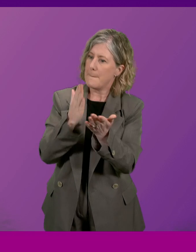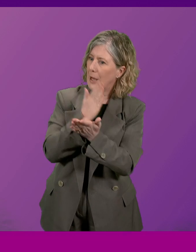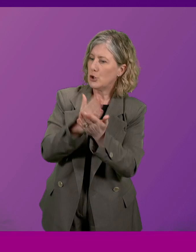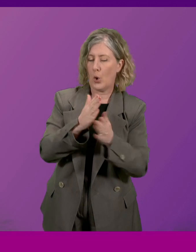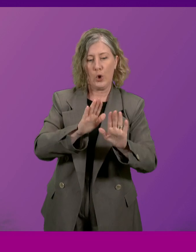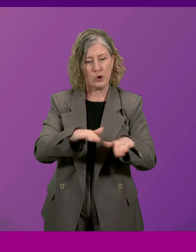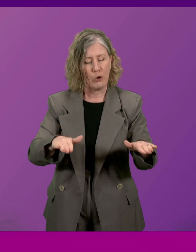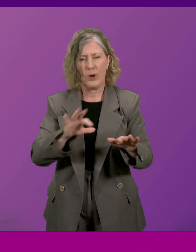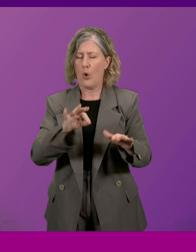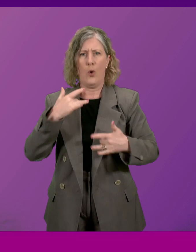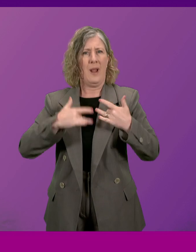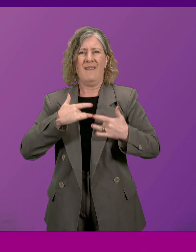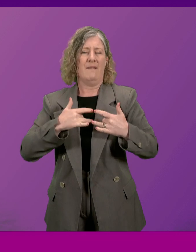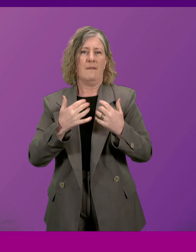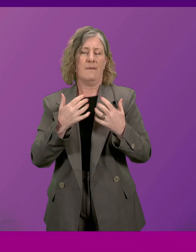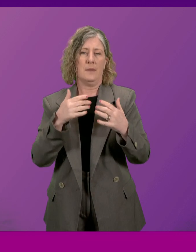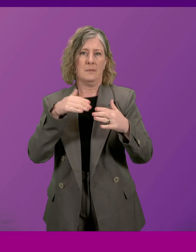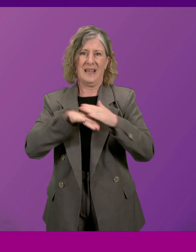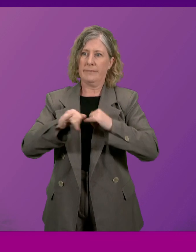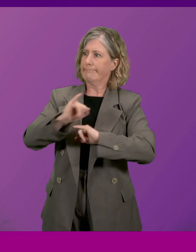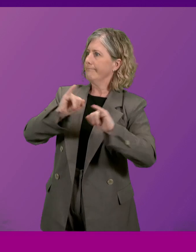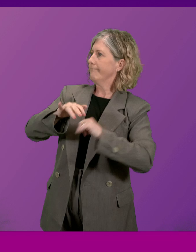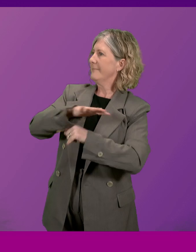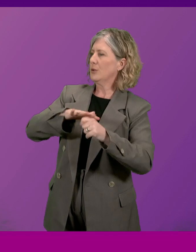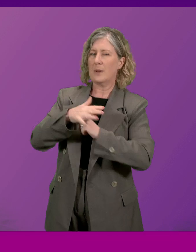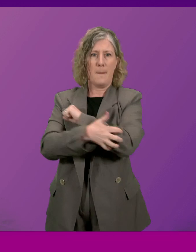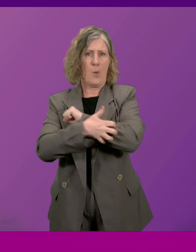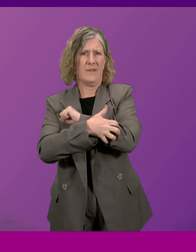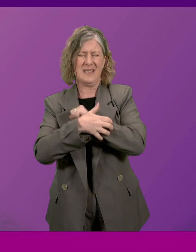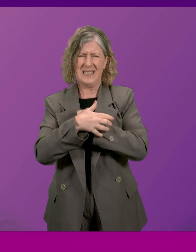poverty—that is absolutely at the heart of my Government’s programme